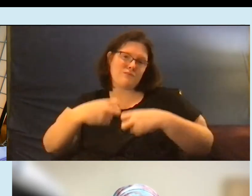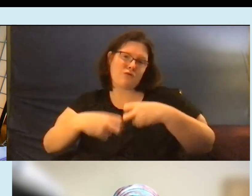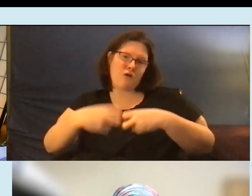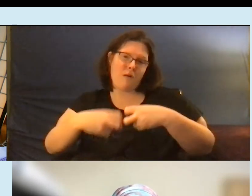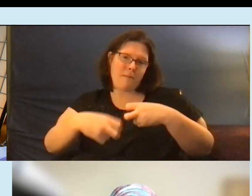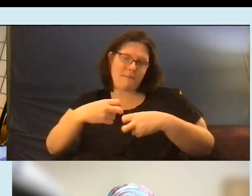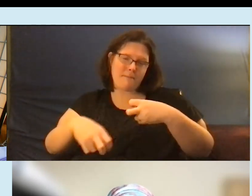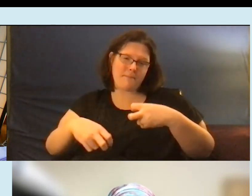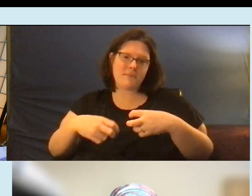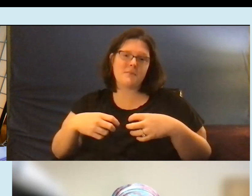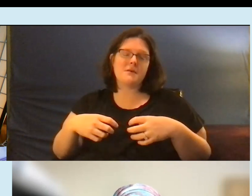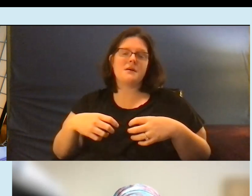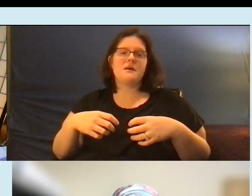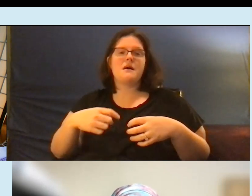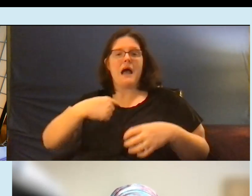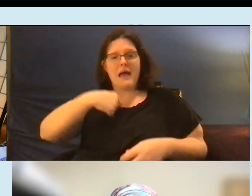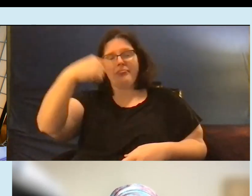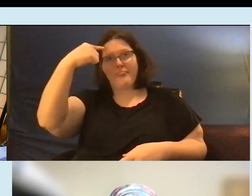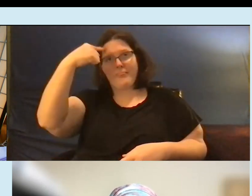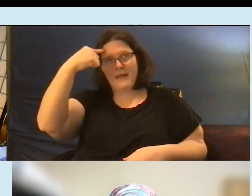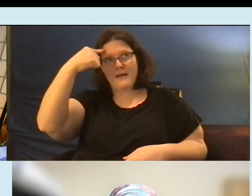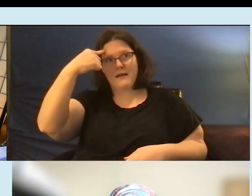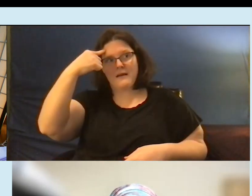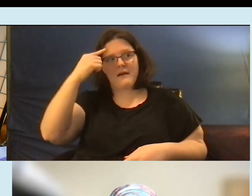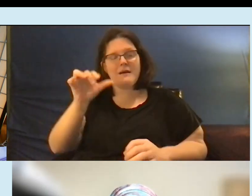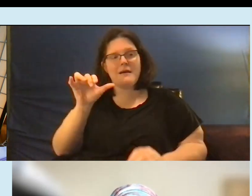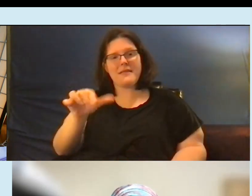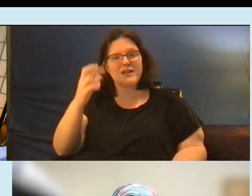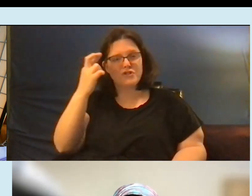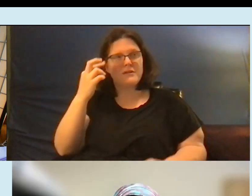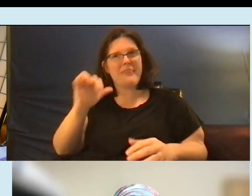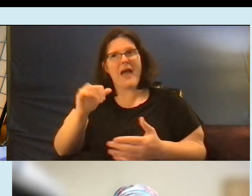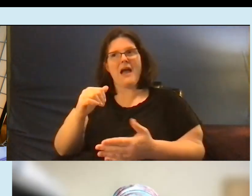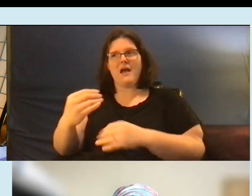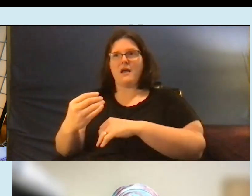um but I- I think that makes it so I have to be really engaged in the process, I have to be